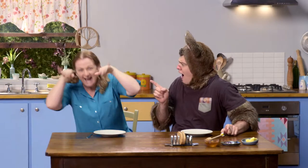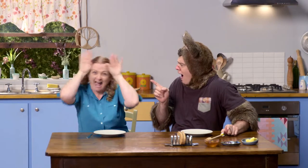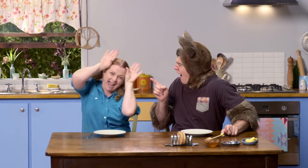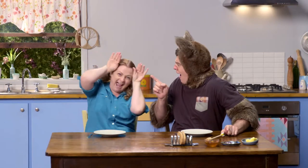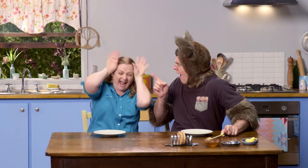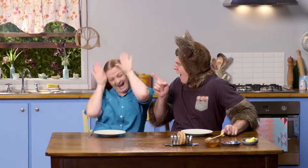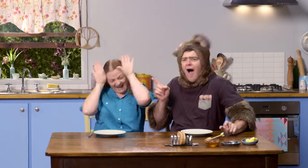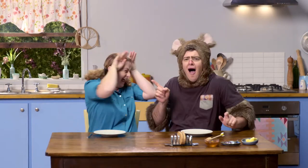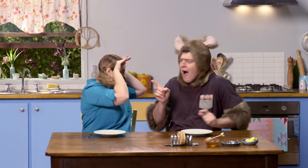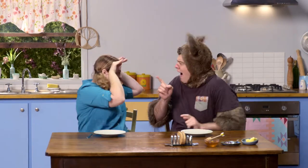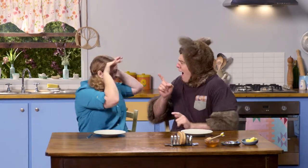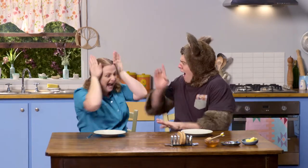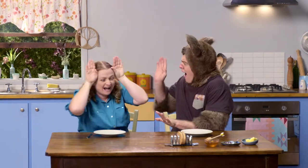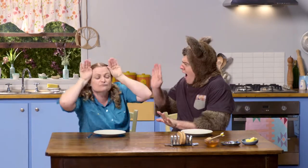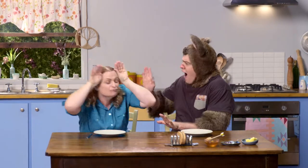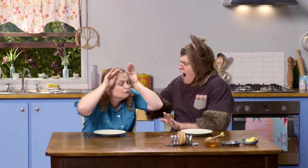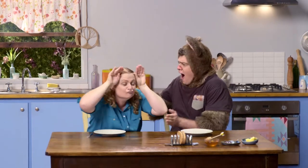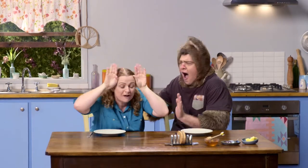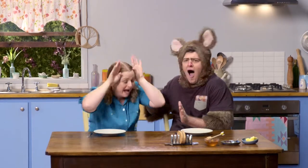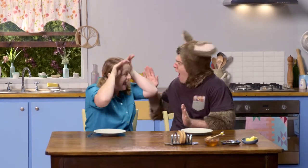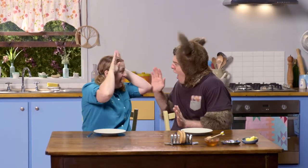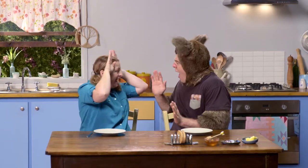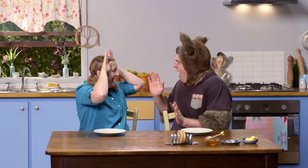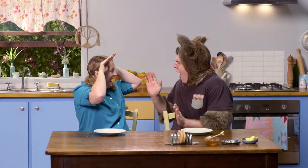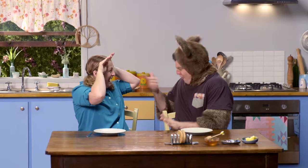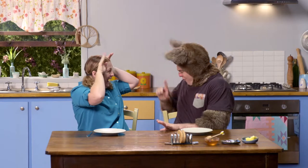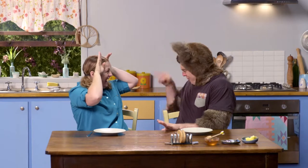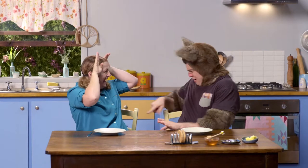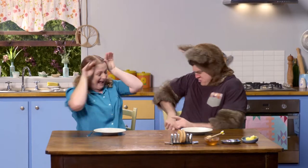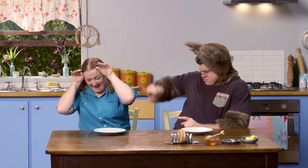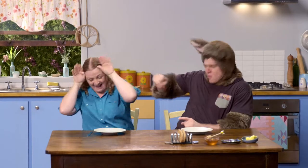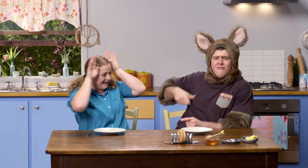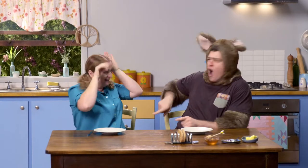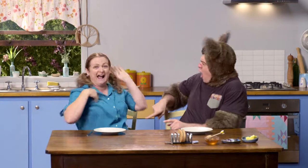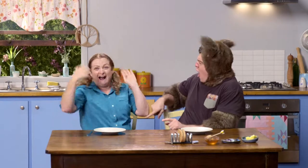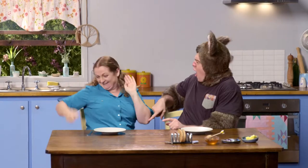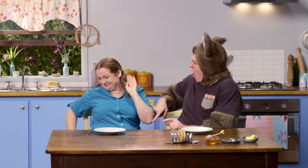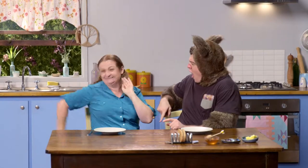Ha-ha! Oh. Sally! What are you doing? Why do you have a tail?